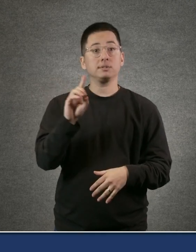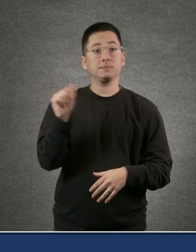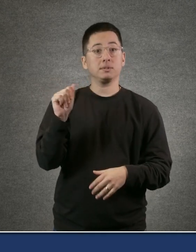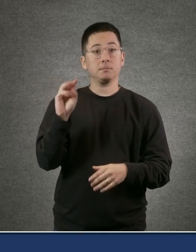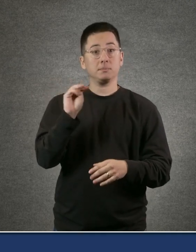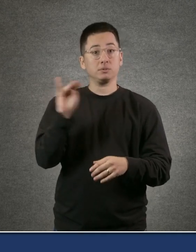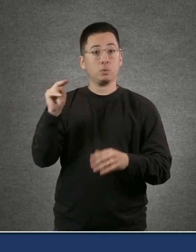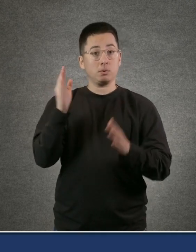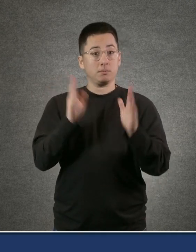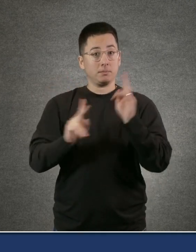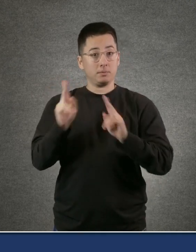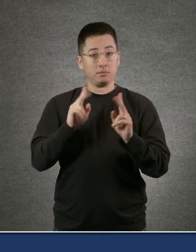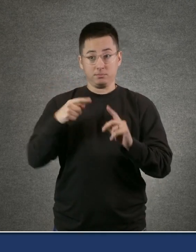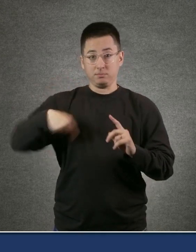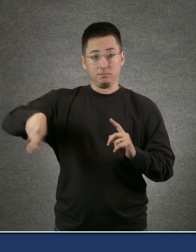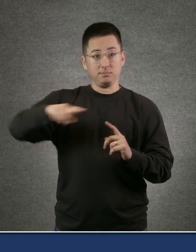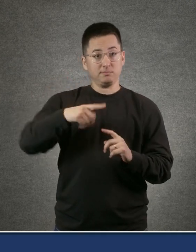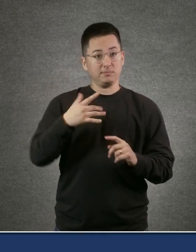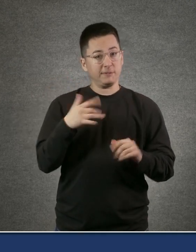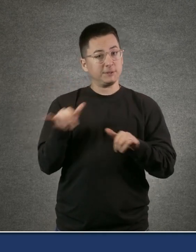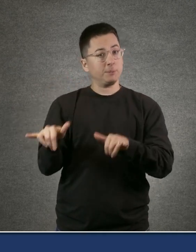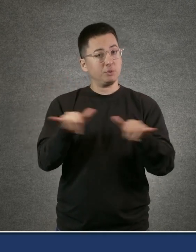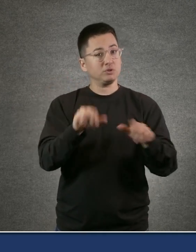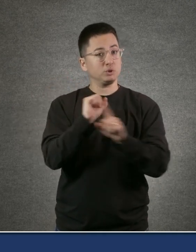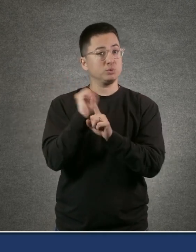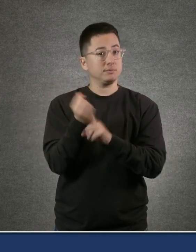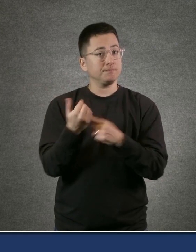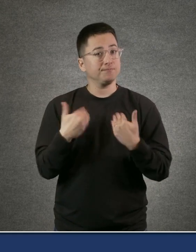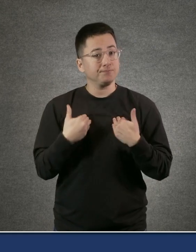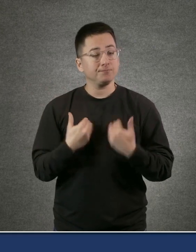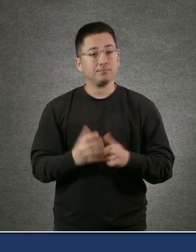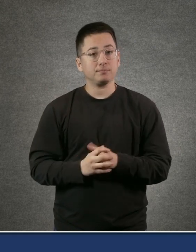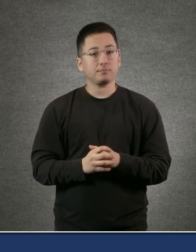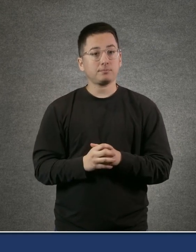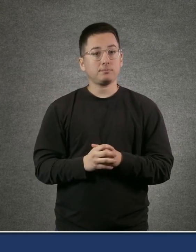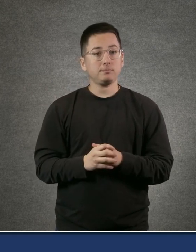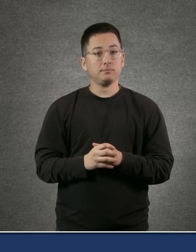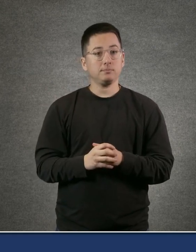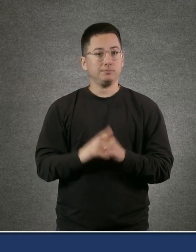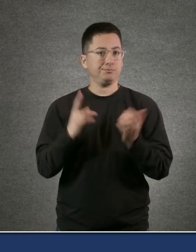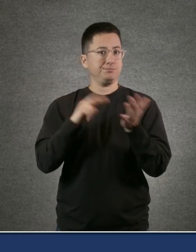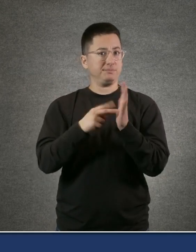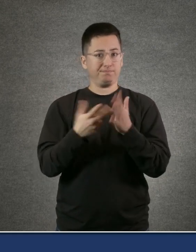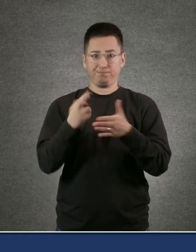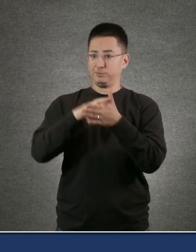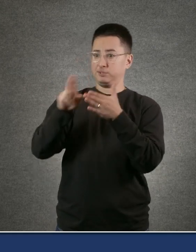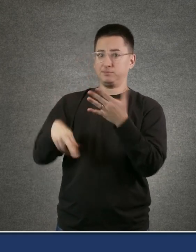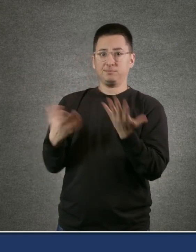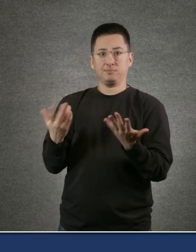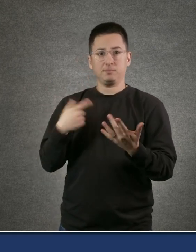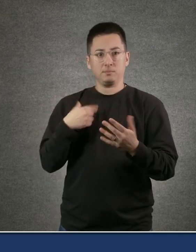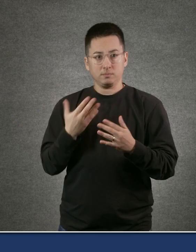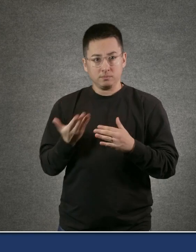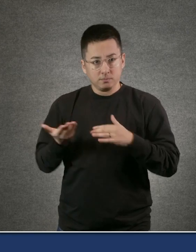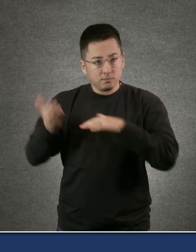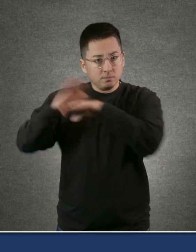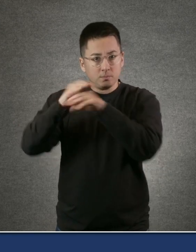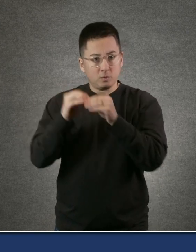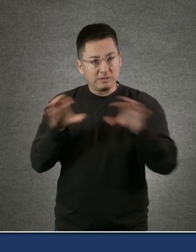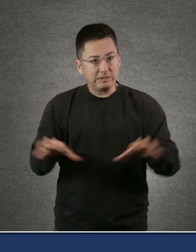There's thousands of other disabled Minnesotans are in similar situations. As a result, I have become increasingly active